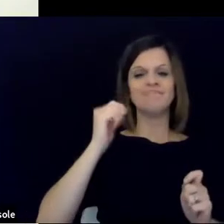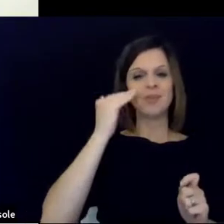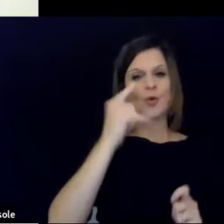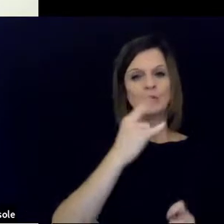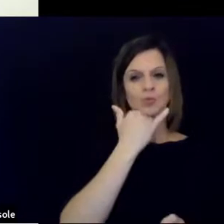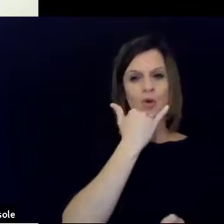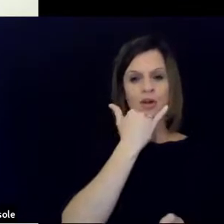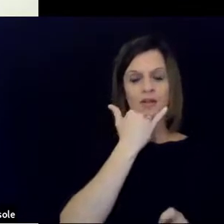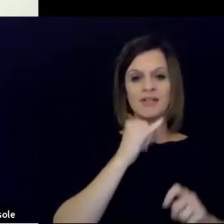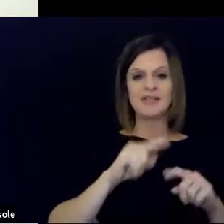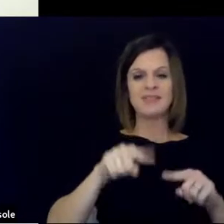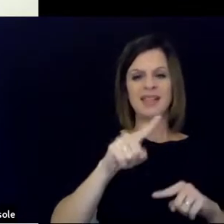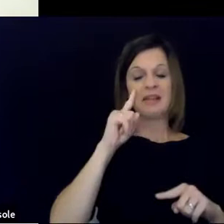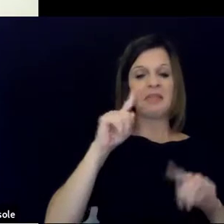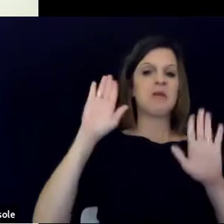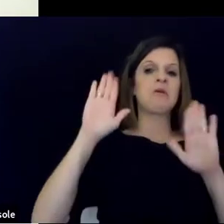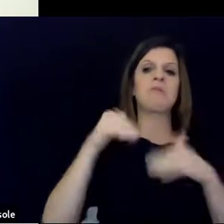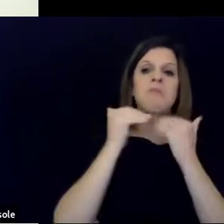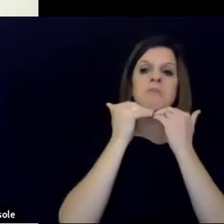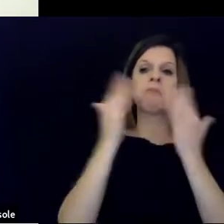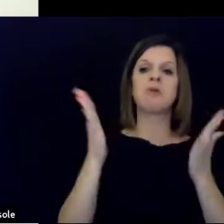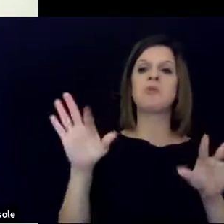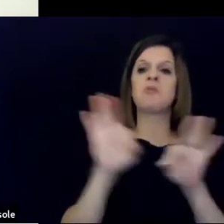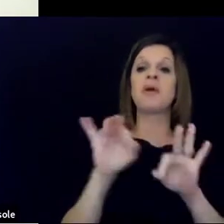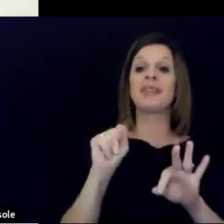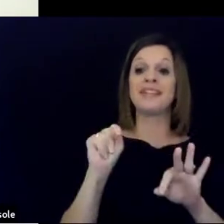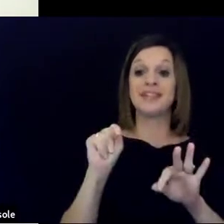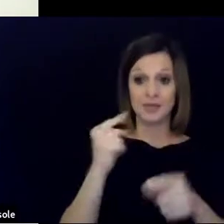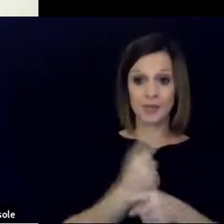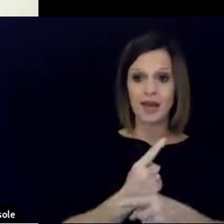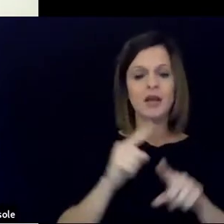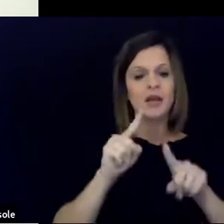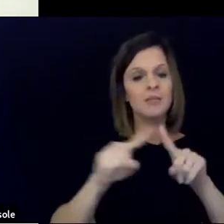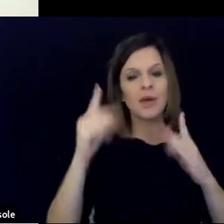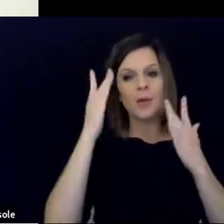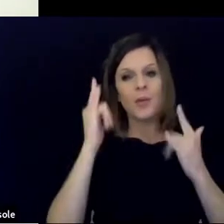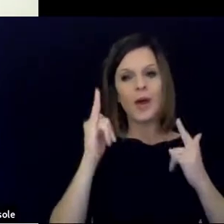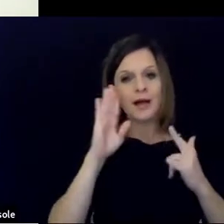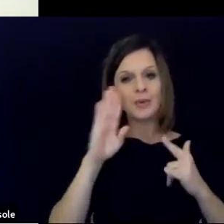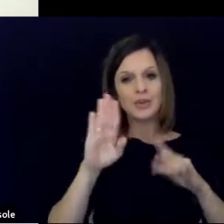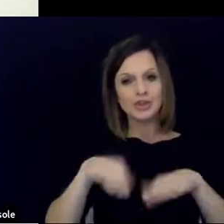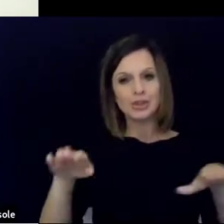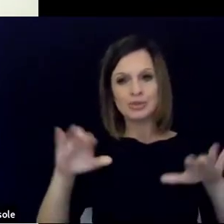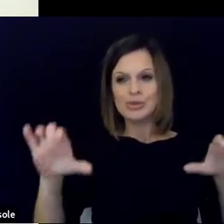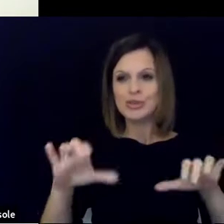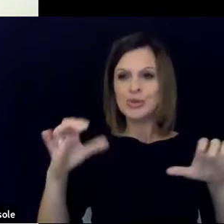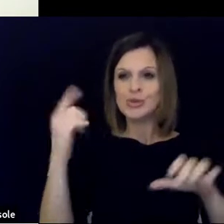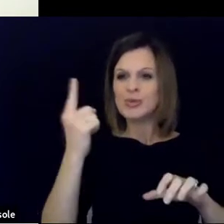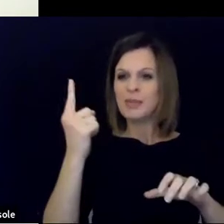So why would our kids do certain things that there are gonna be consequences for, like the feces smearing?